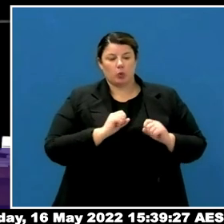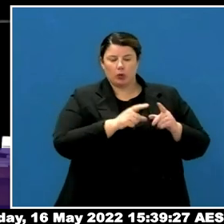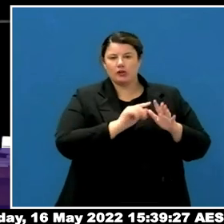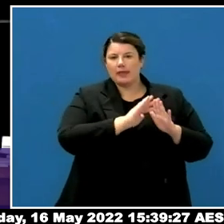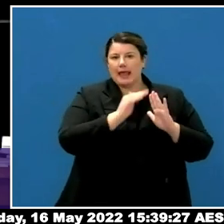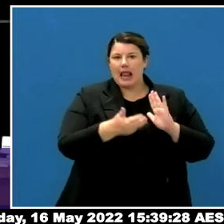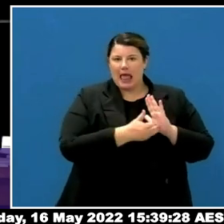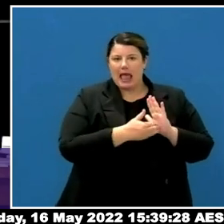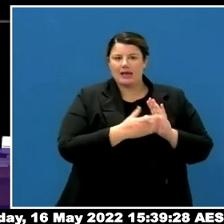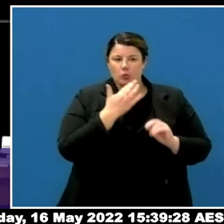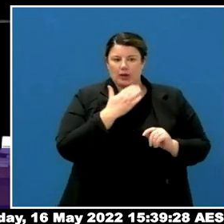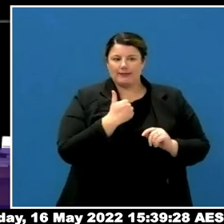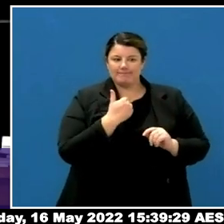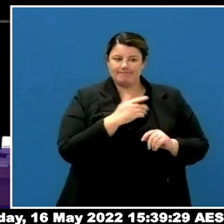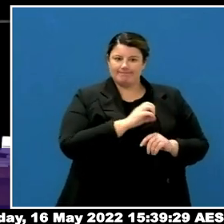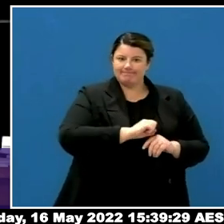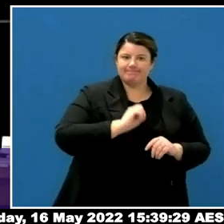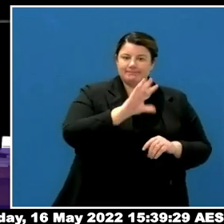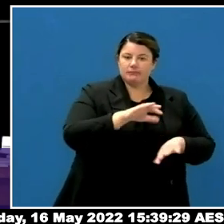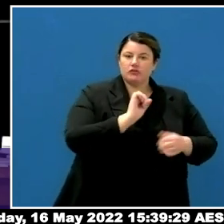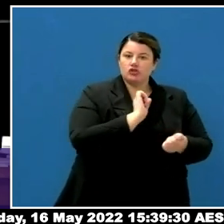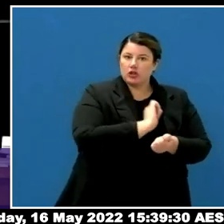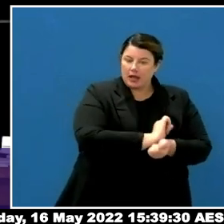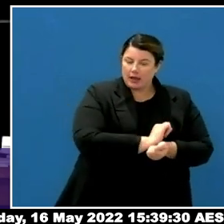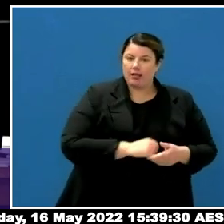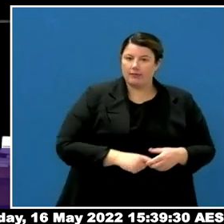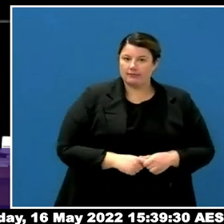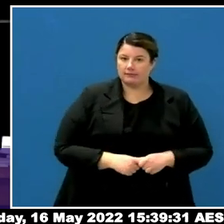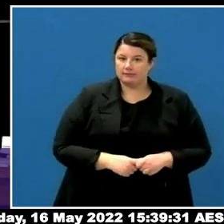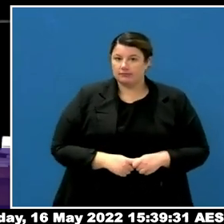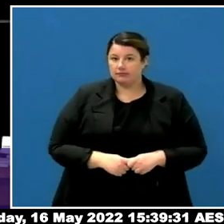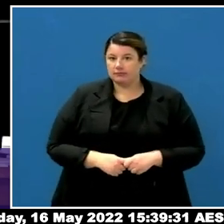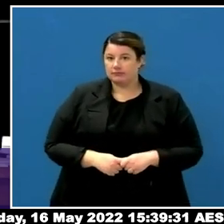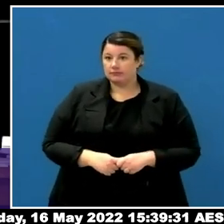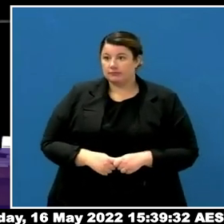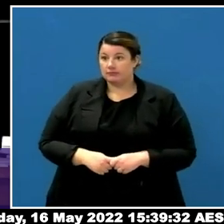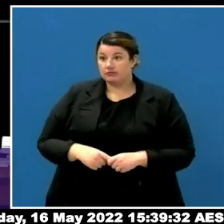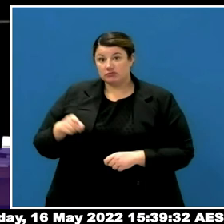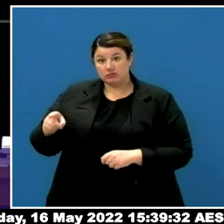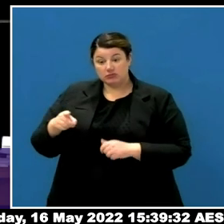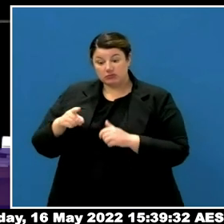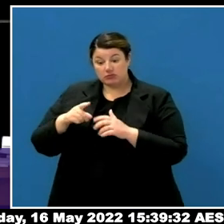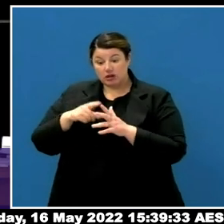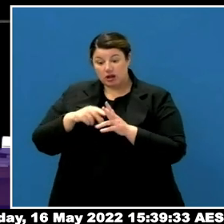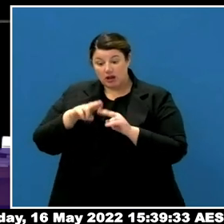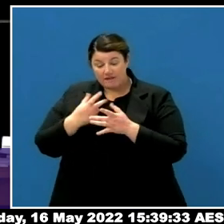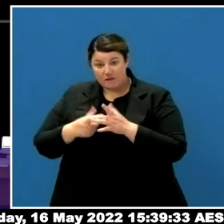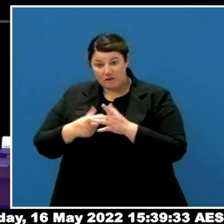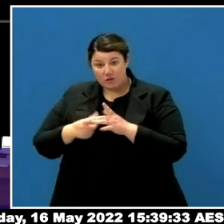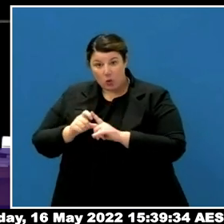Did Afford offer any support for you or your family in respect of court?